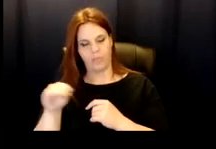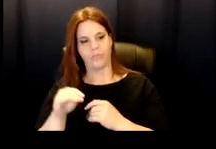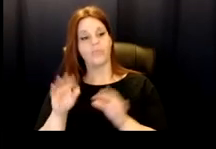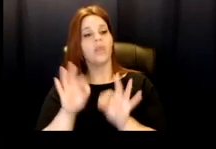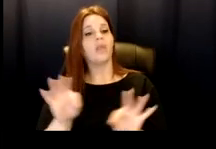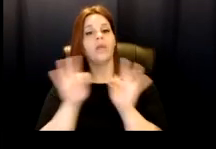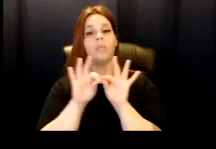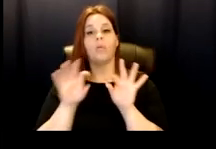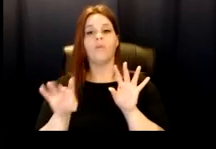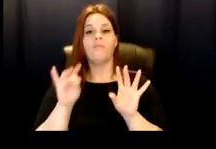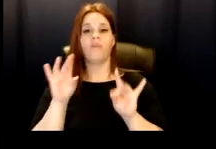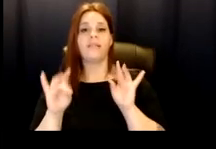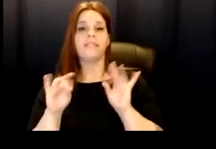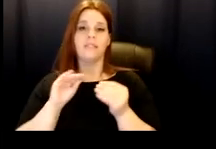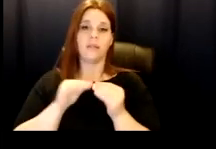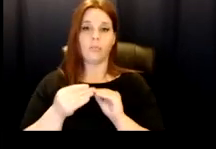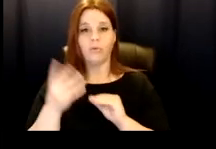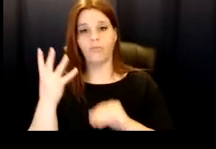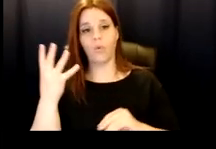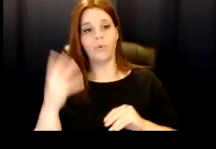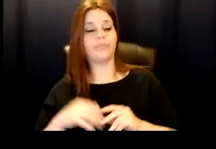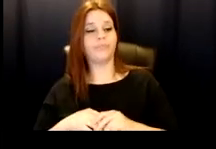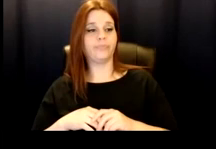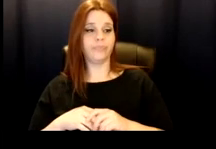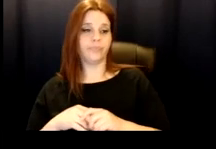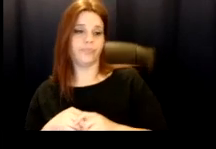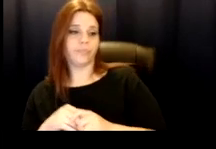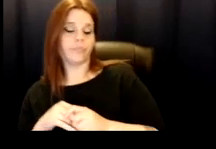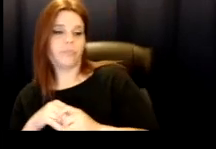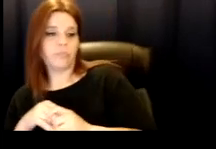number 4. This is just a slide, it doesn't have text